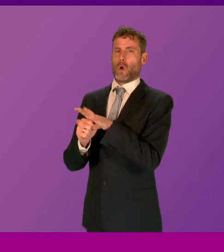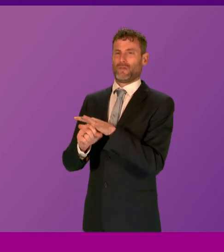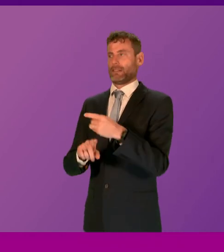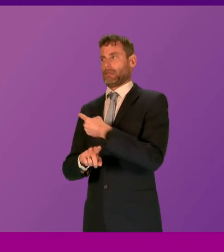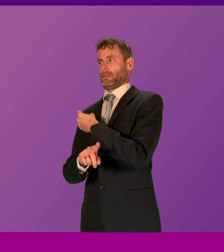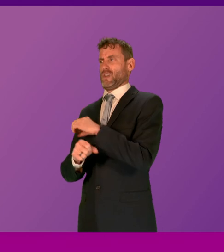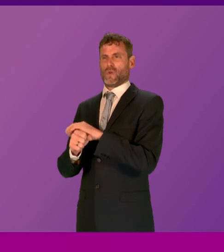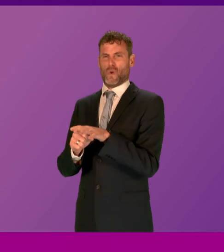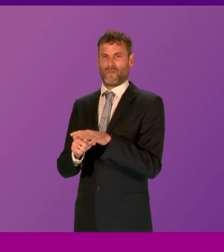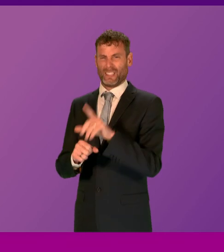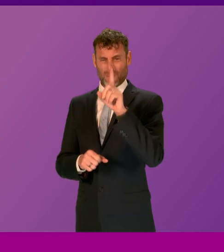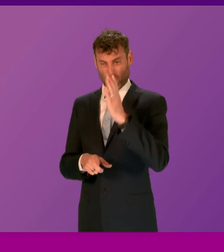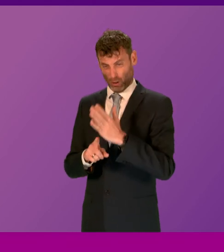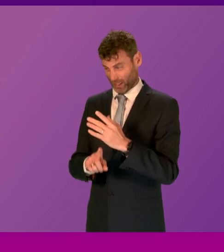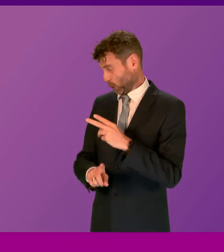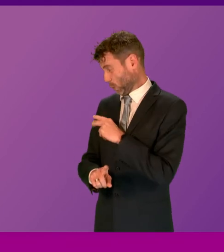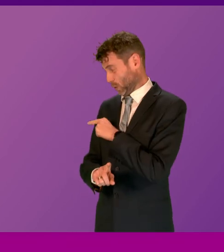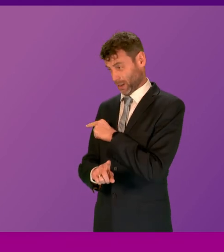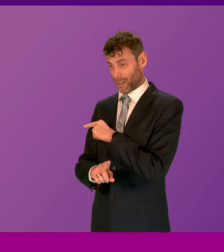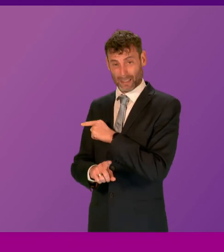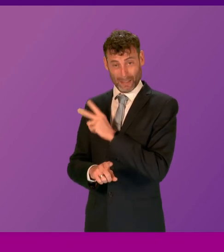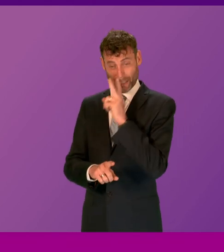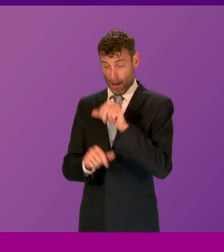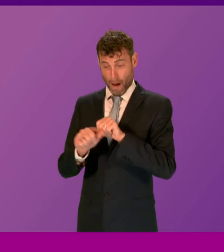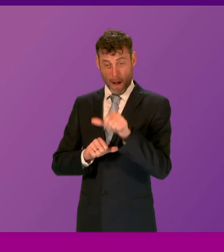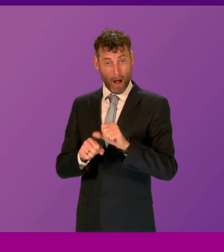NHS has continued to get worse since the pandemic.